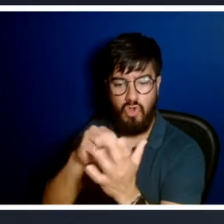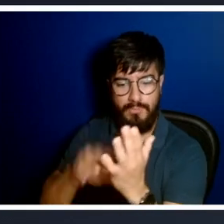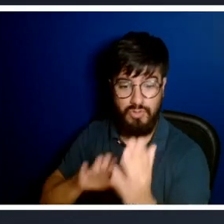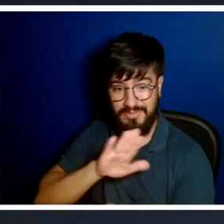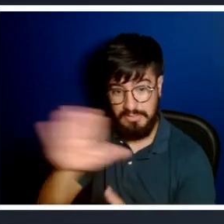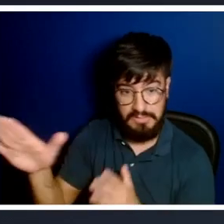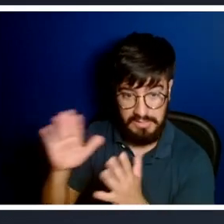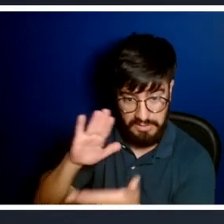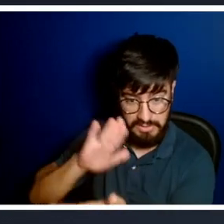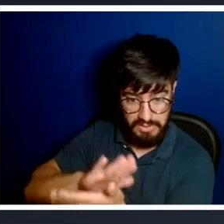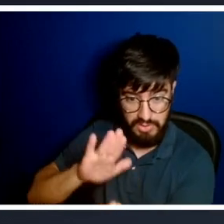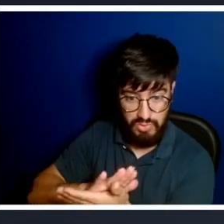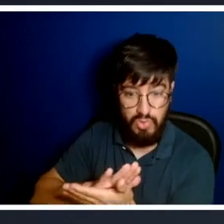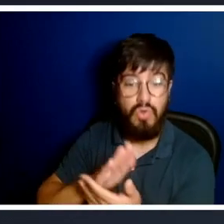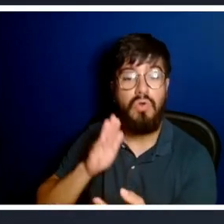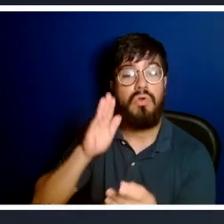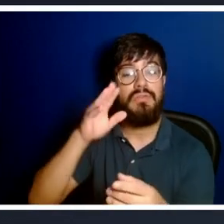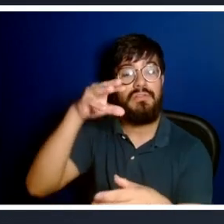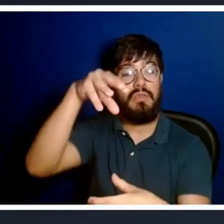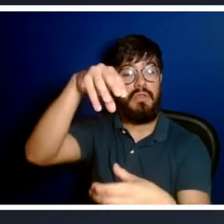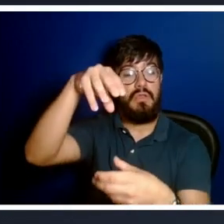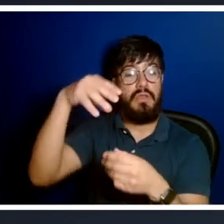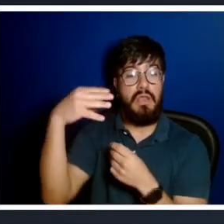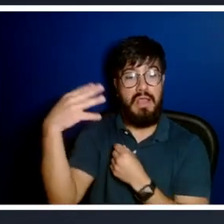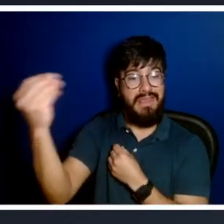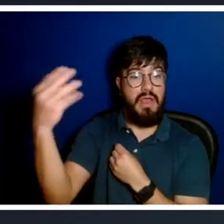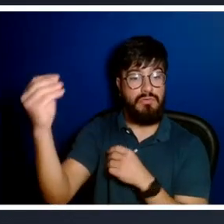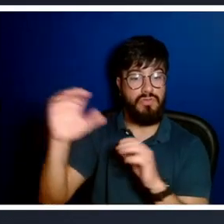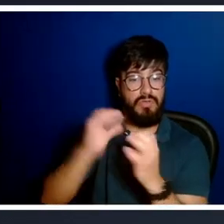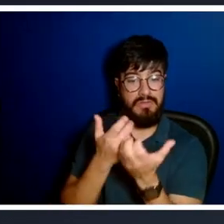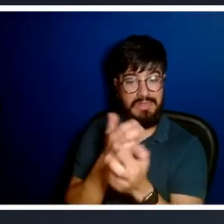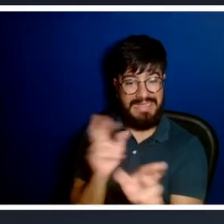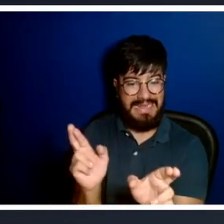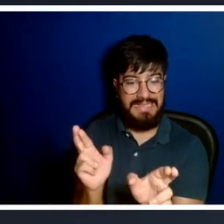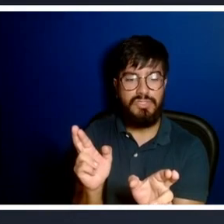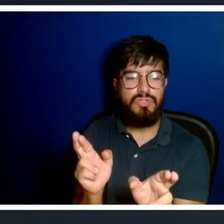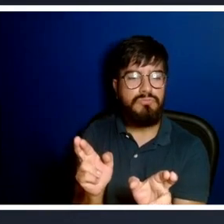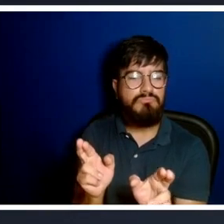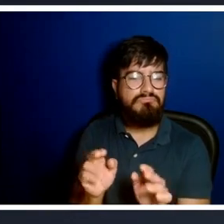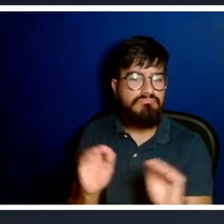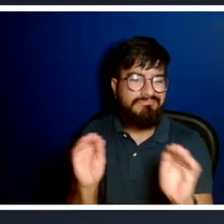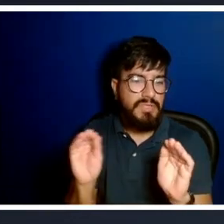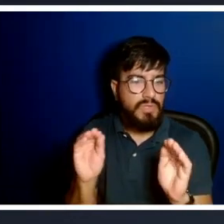classroom, but there were no -- there weren't any, like, plantings or anything around it.